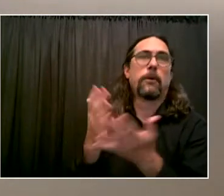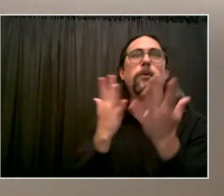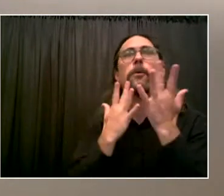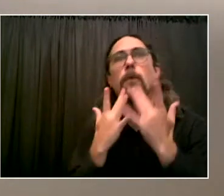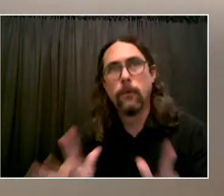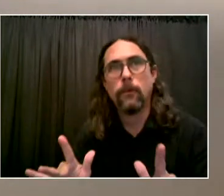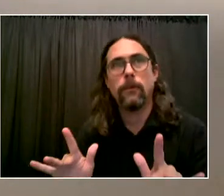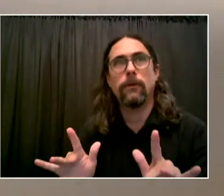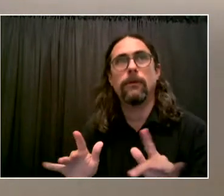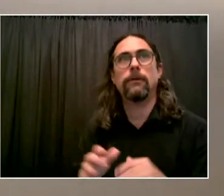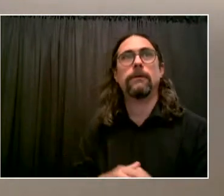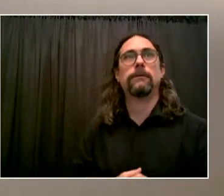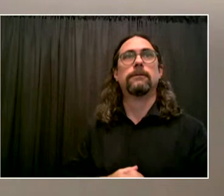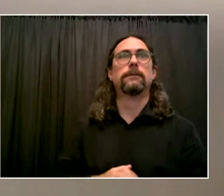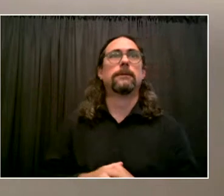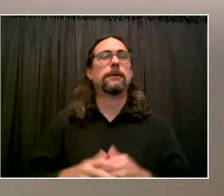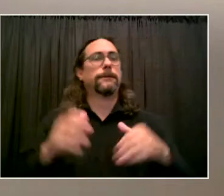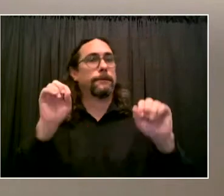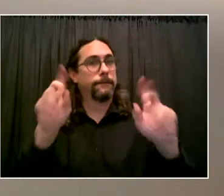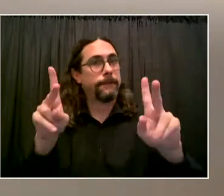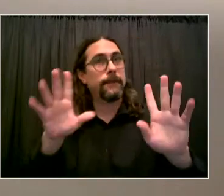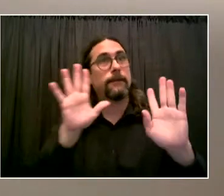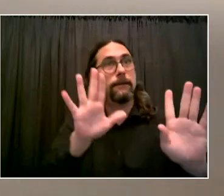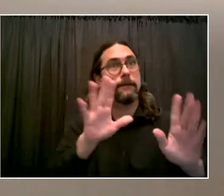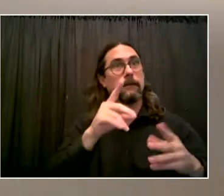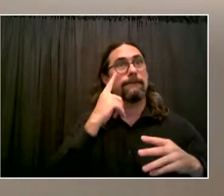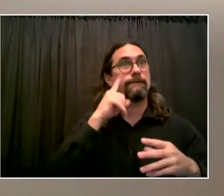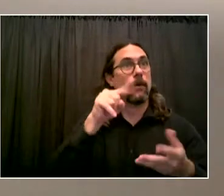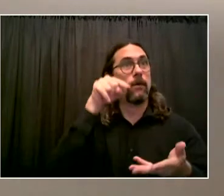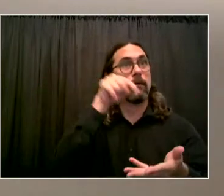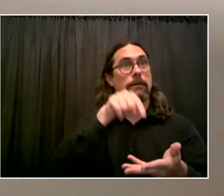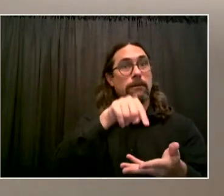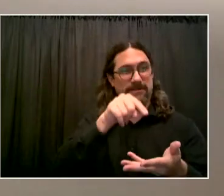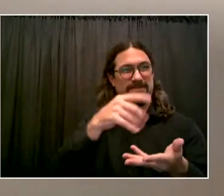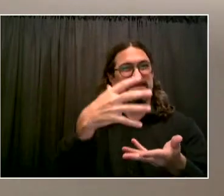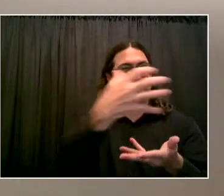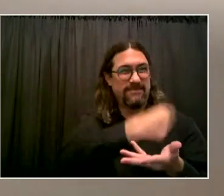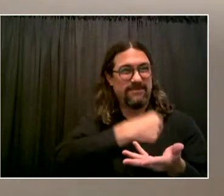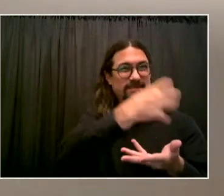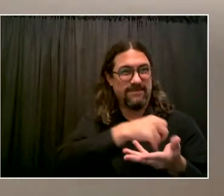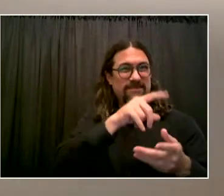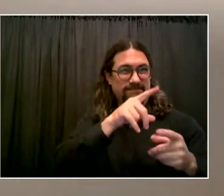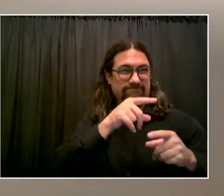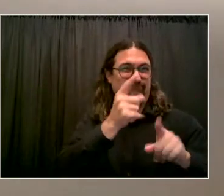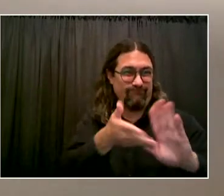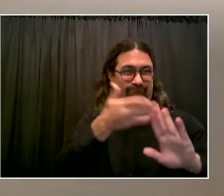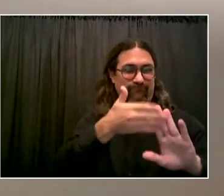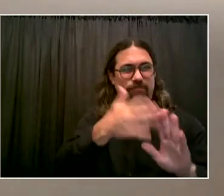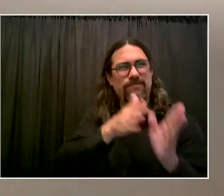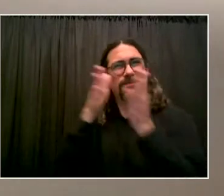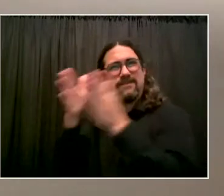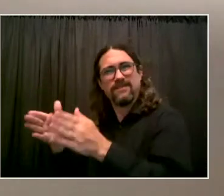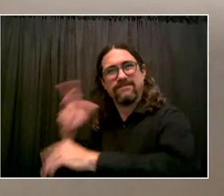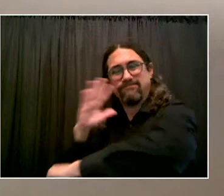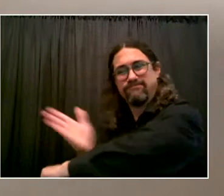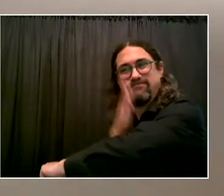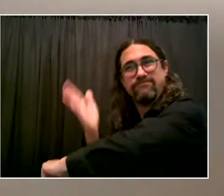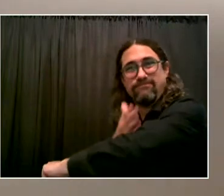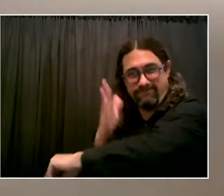INTENDED TO FUND ABOUT BILLIONS OF DOLLARS TO THE CAPITAL PLAN THERE WAS